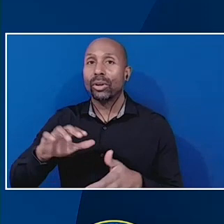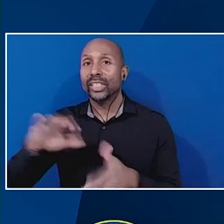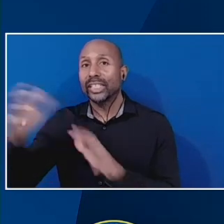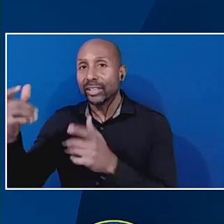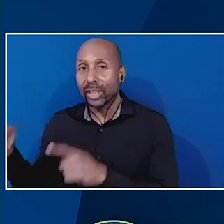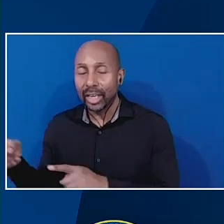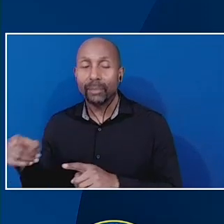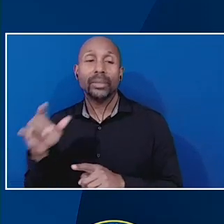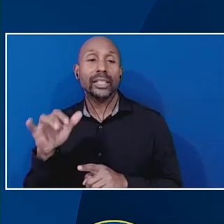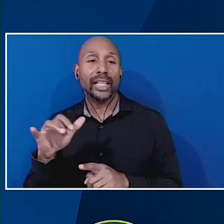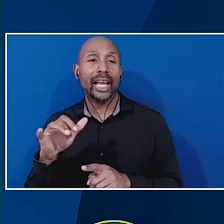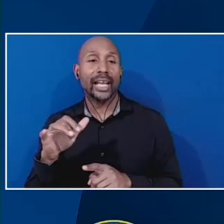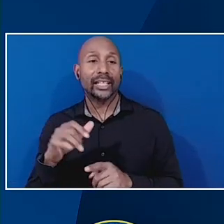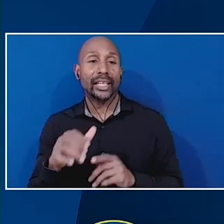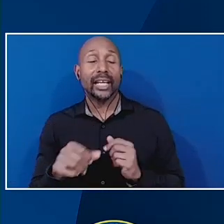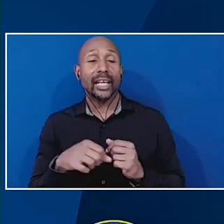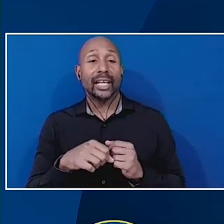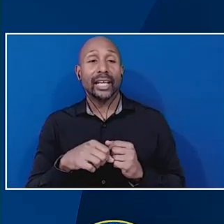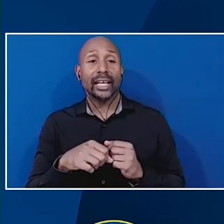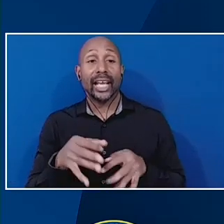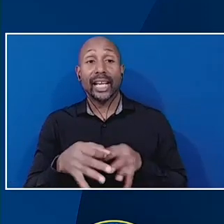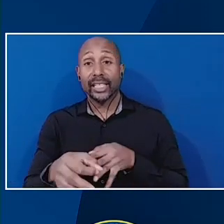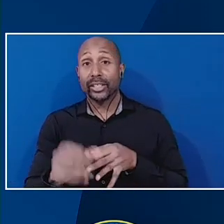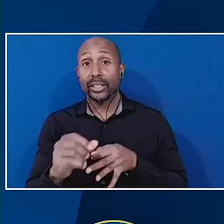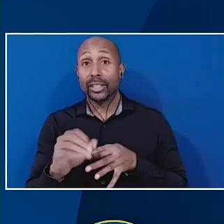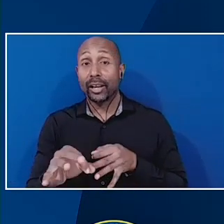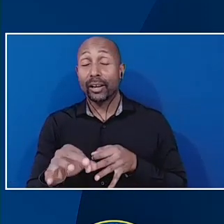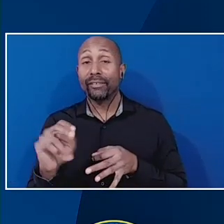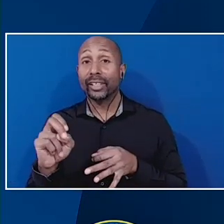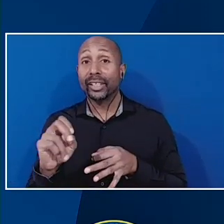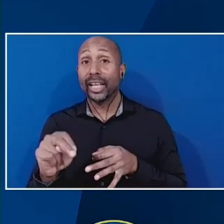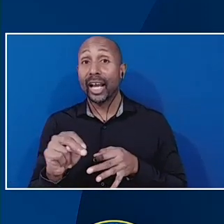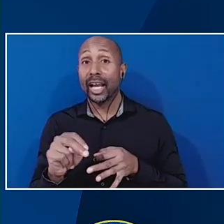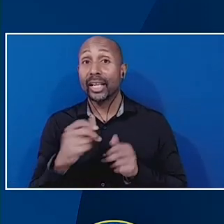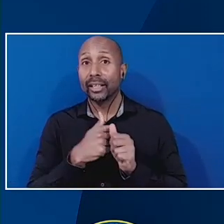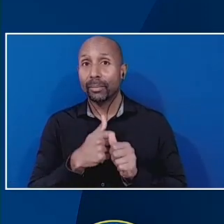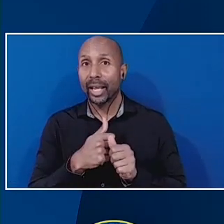noncompliance period would be considered. But I want to point out that in each- it